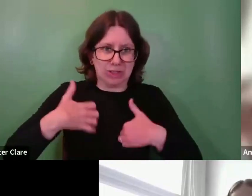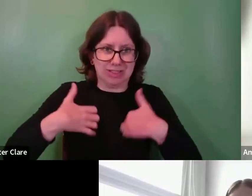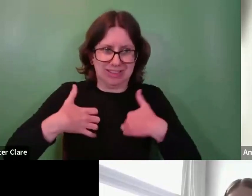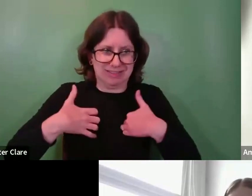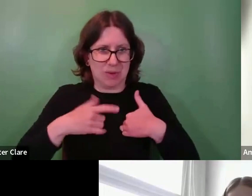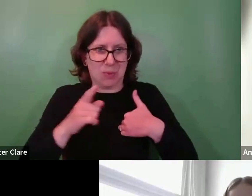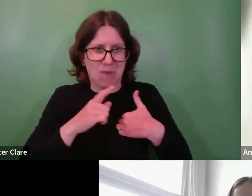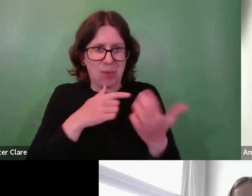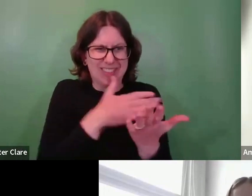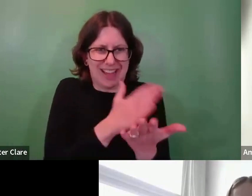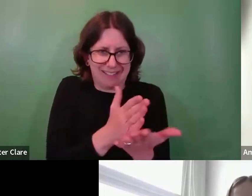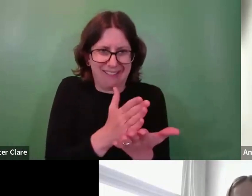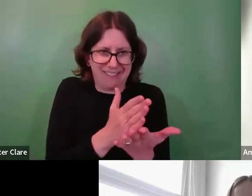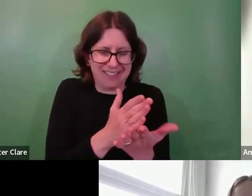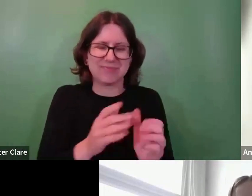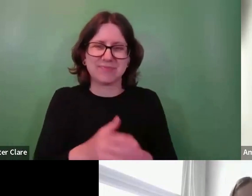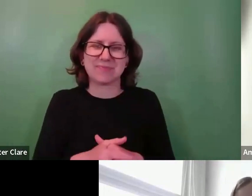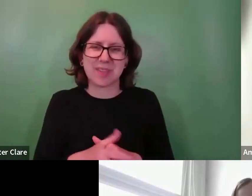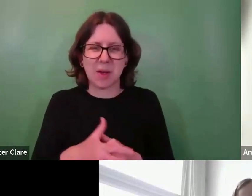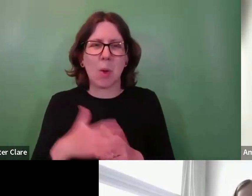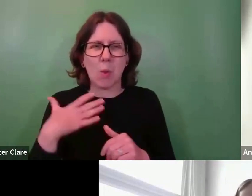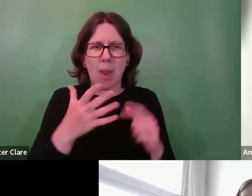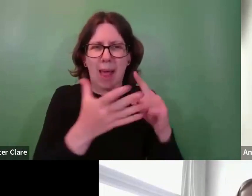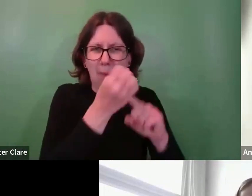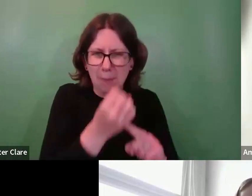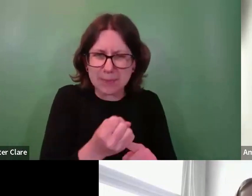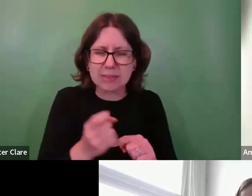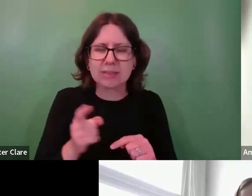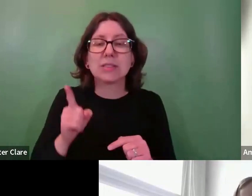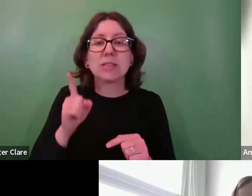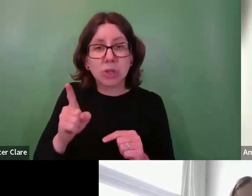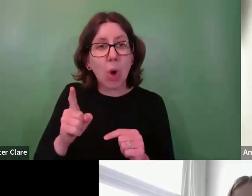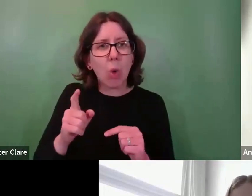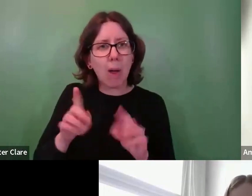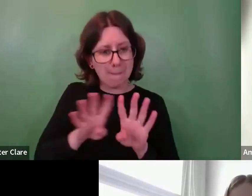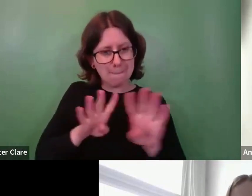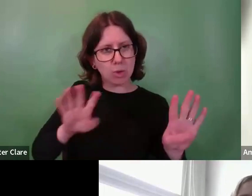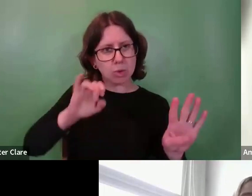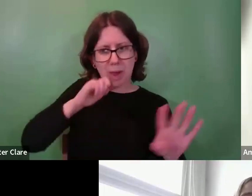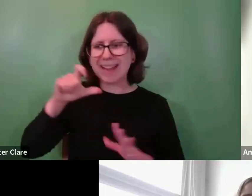So this is definitely the thing that panels when they're looking at CVs and supporting statements